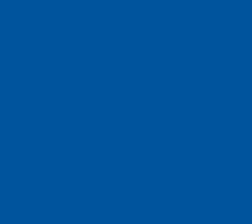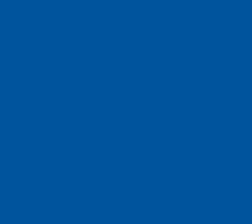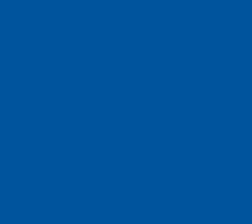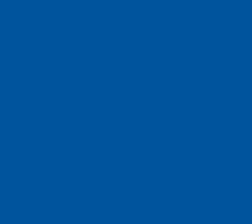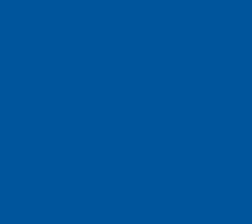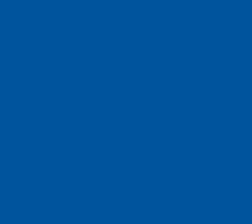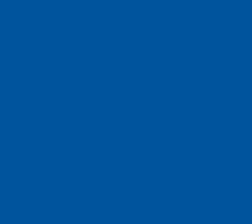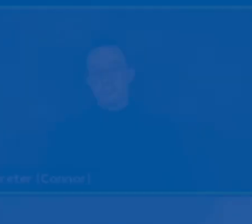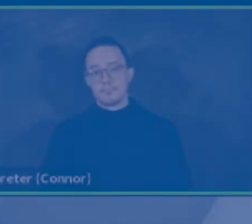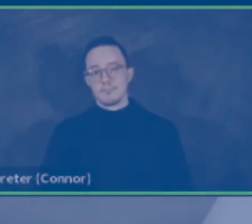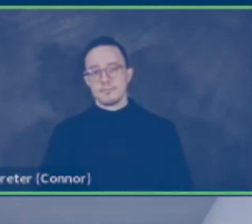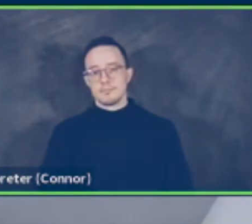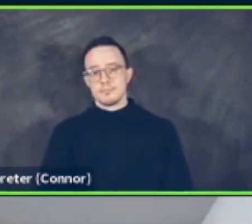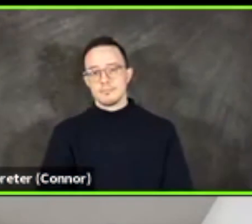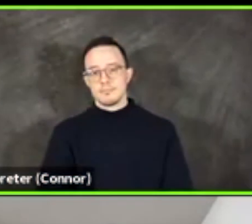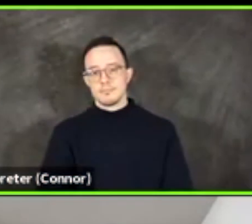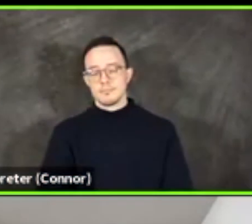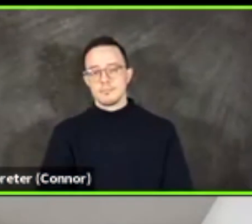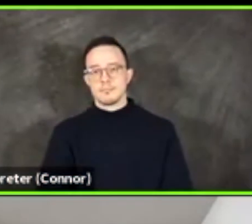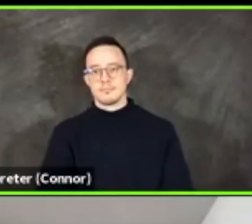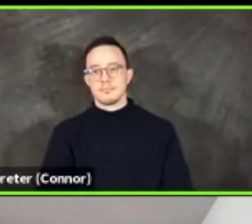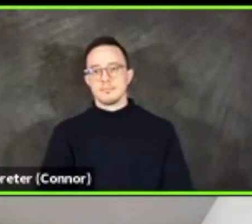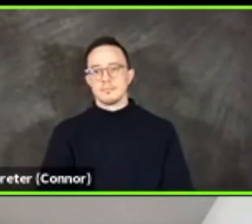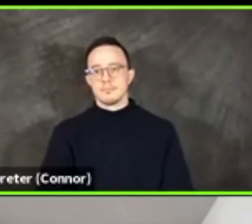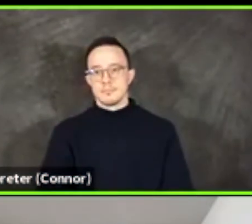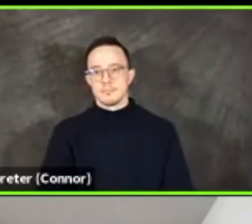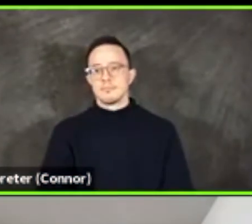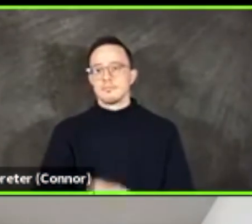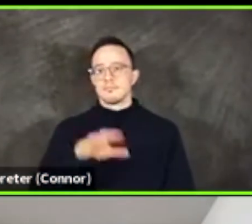11:37:21 >> JUMPING BACK IN HERE, JUST TO SAY THANK YOU, TO ALL OUR PANELISTS, THANK